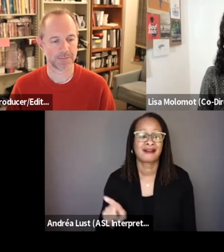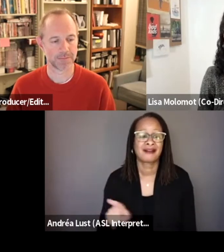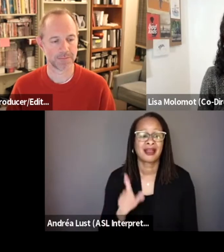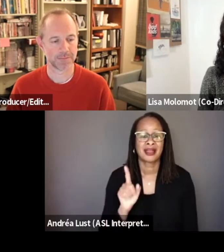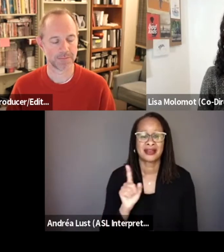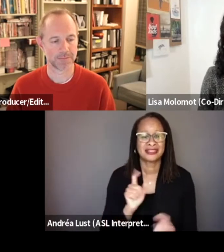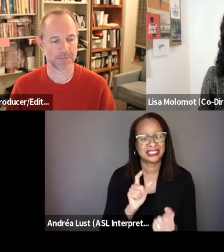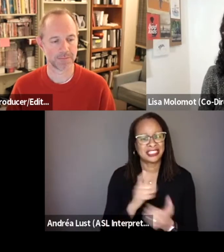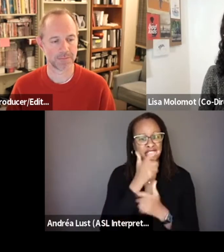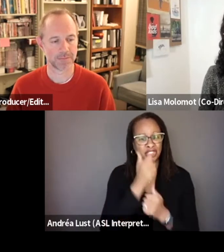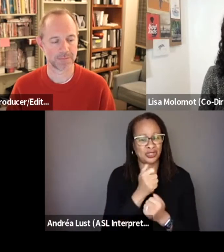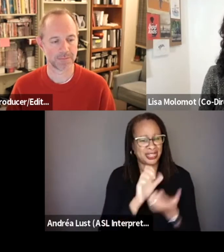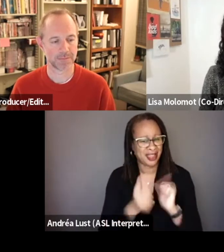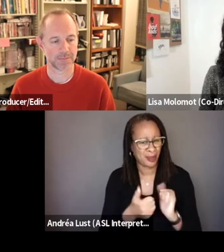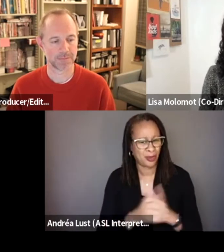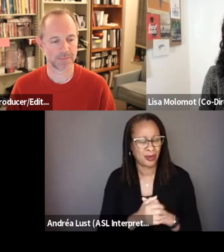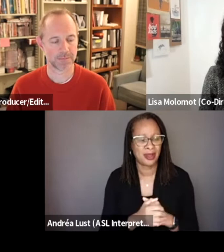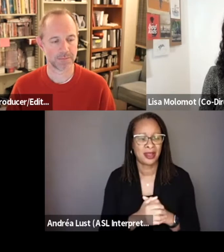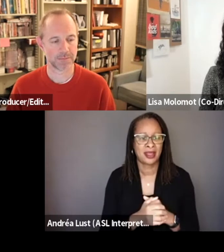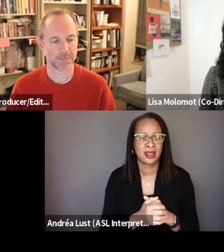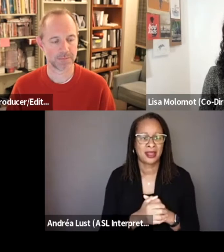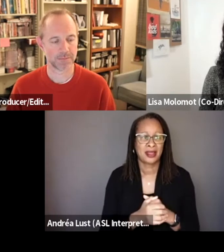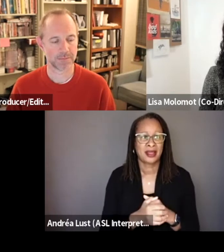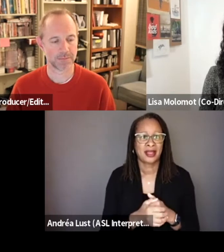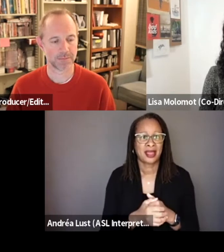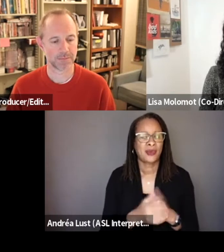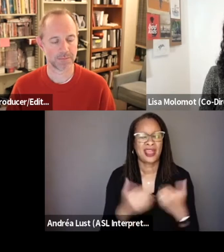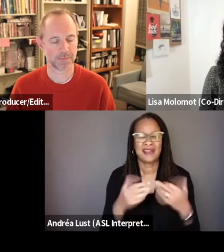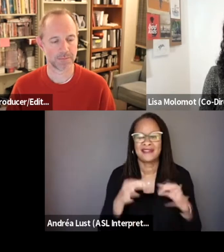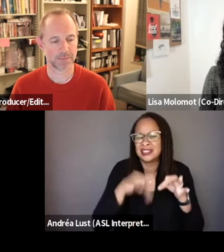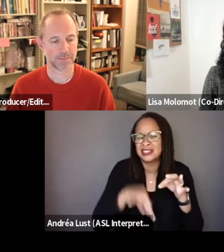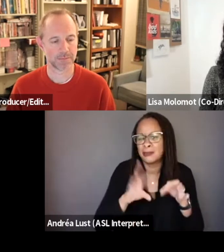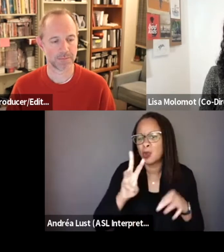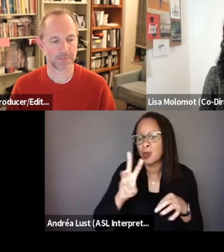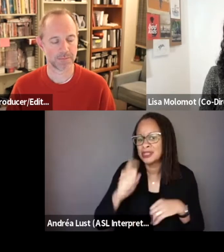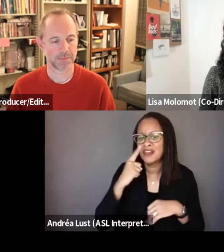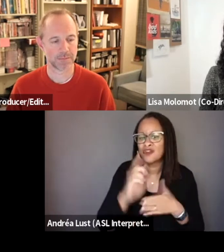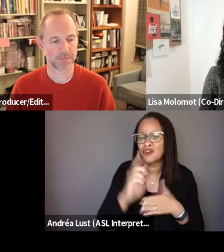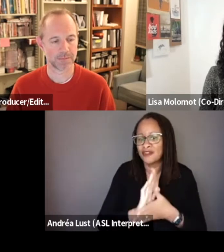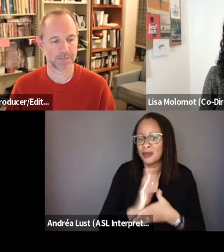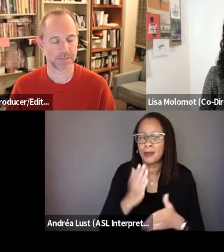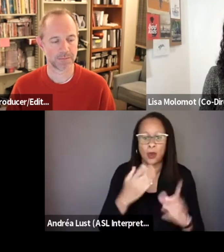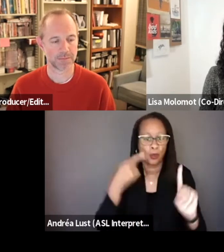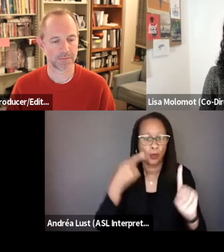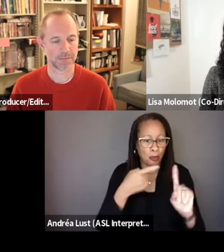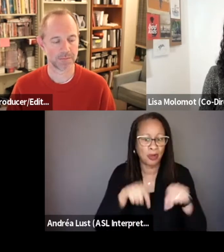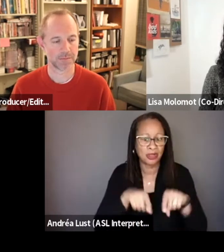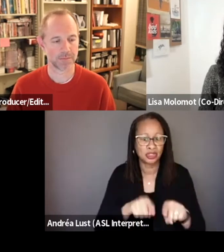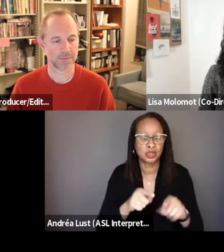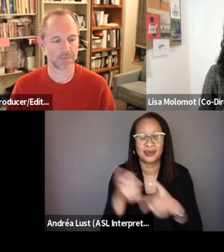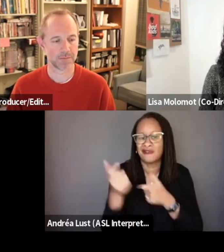So we put up a very simple website for the film at one point while we were fundraising